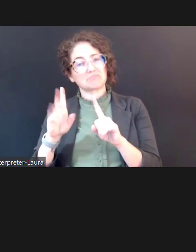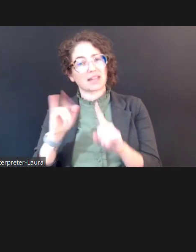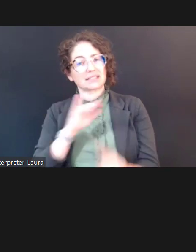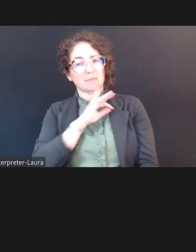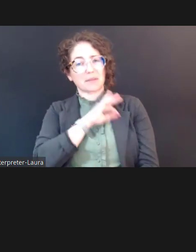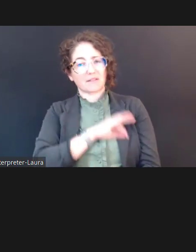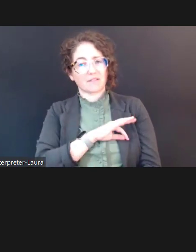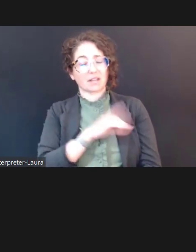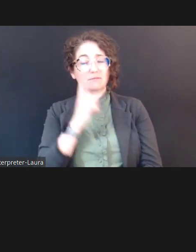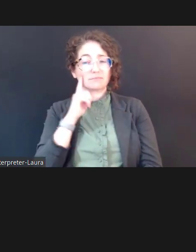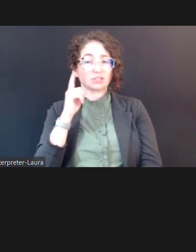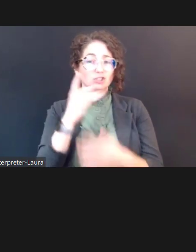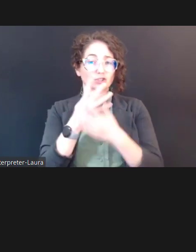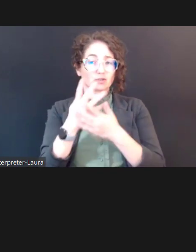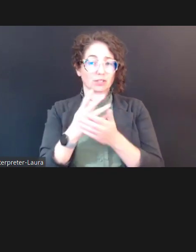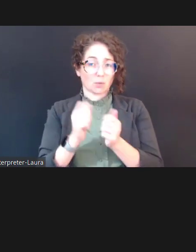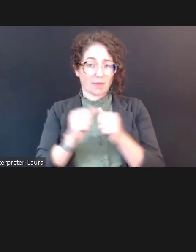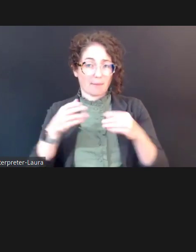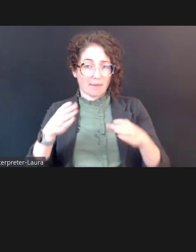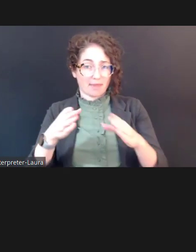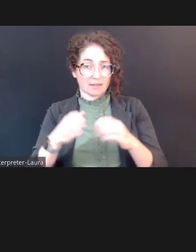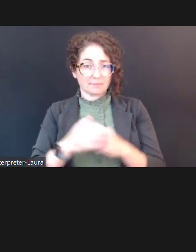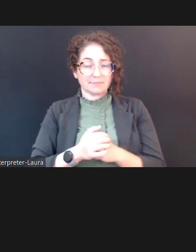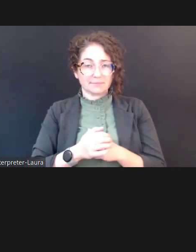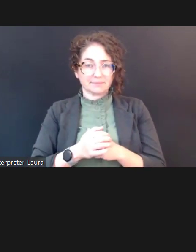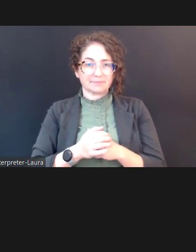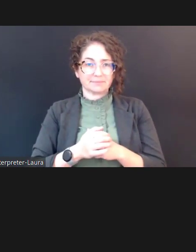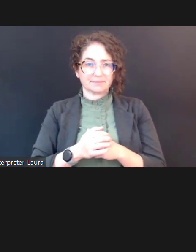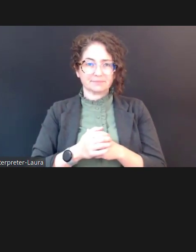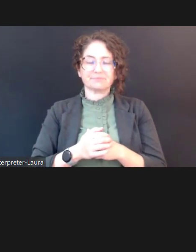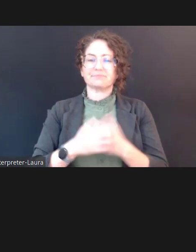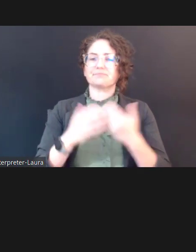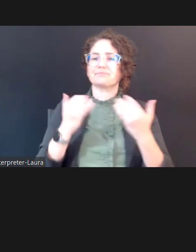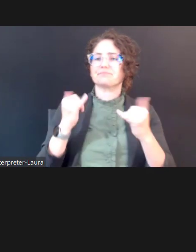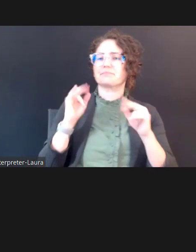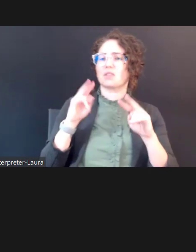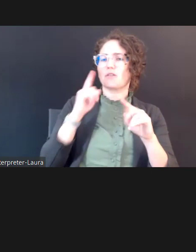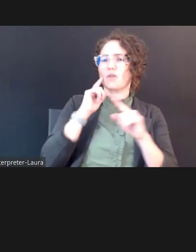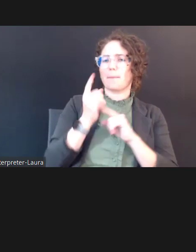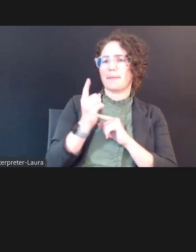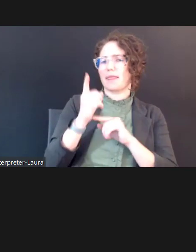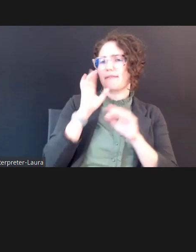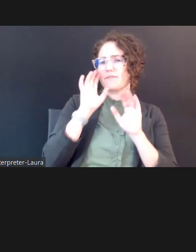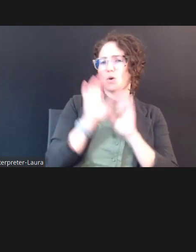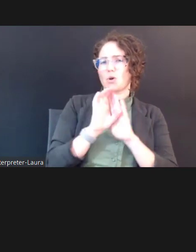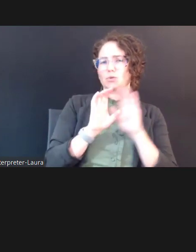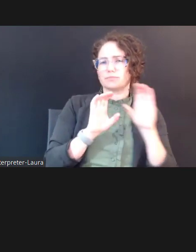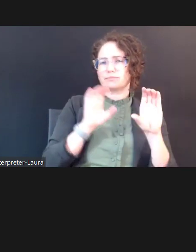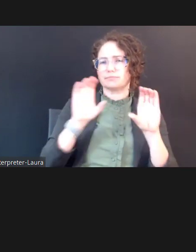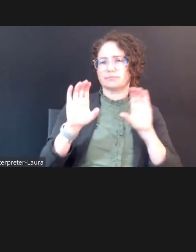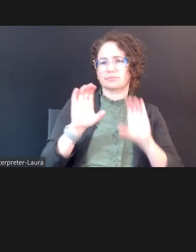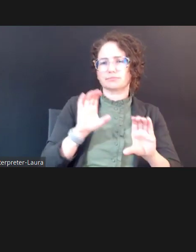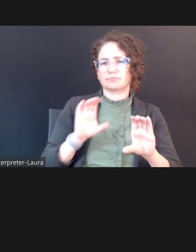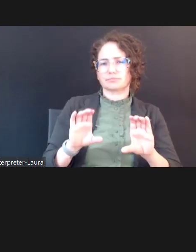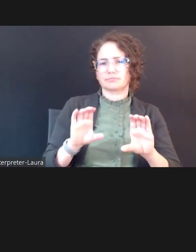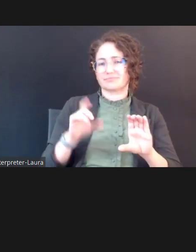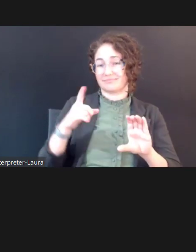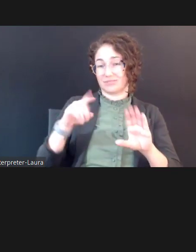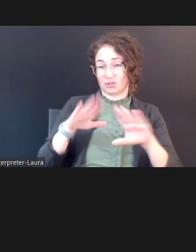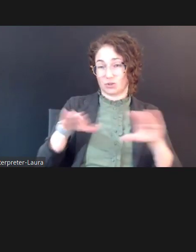William Eiserman: Take a look for a minute at these photos. These children that you see here are all being screened with the OAE